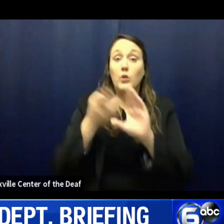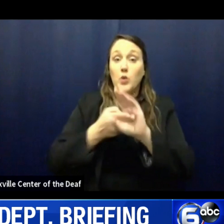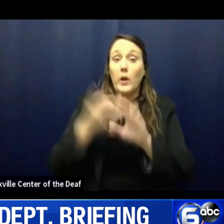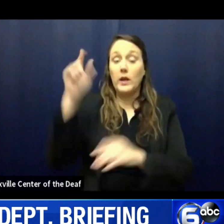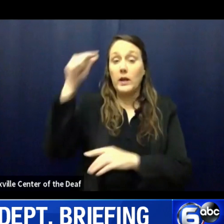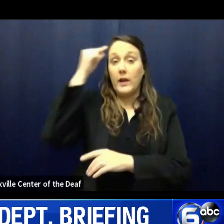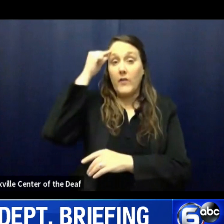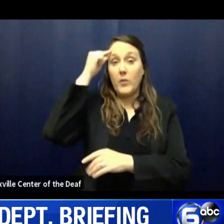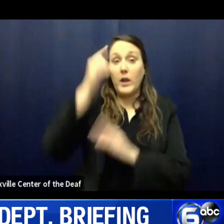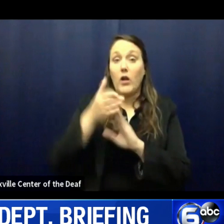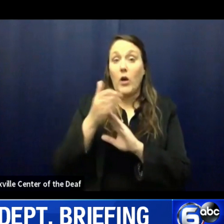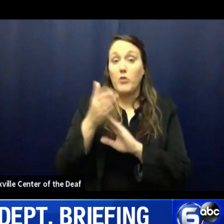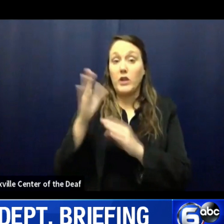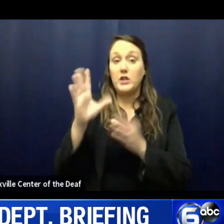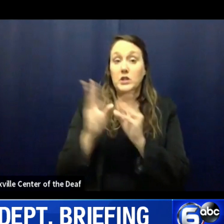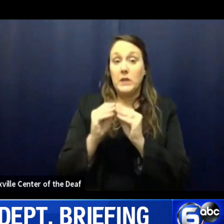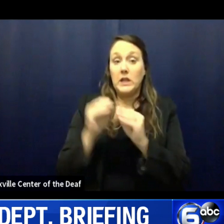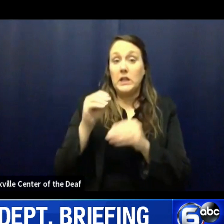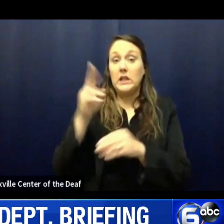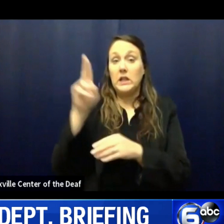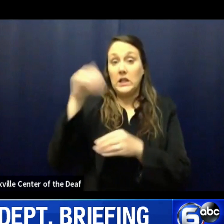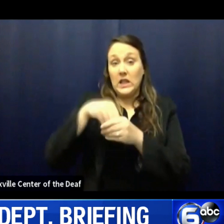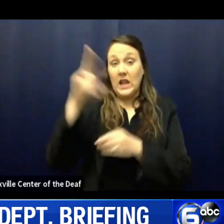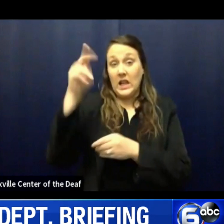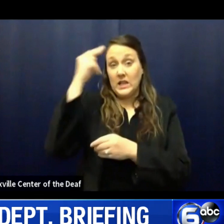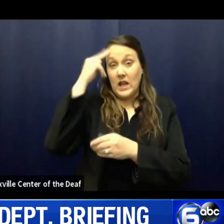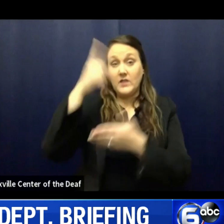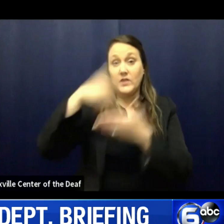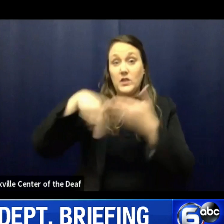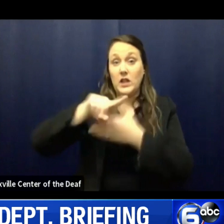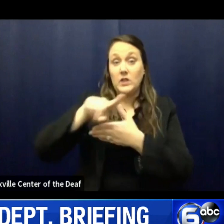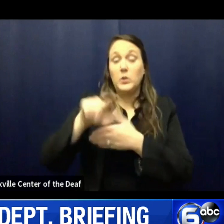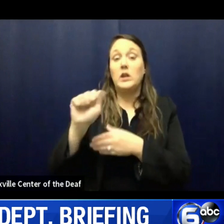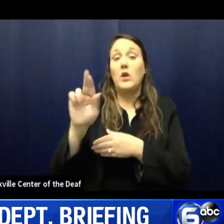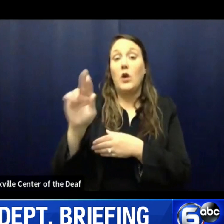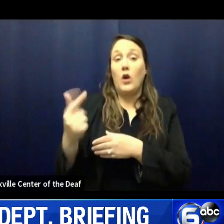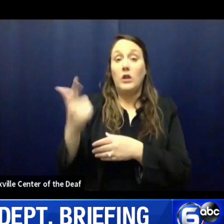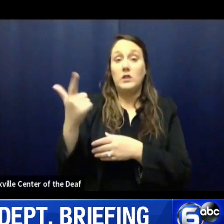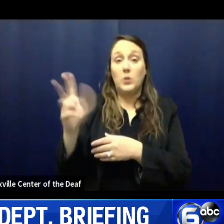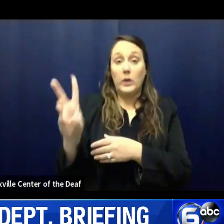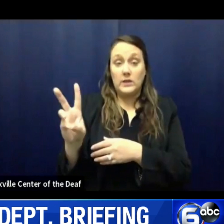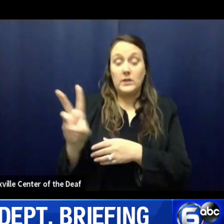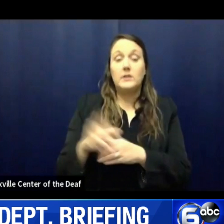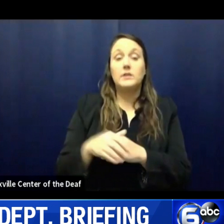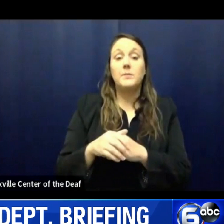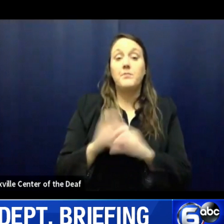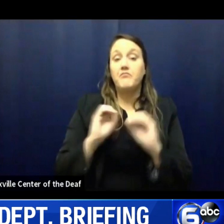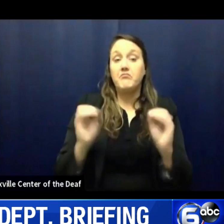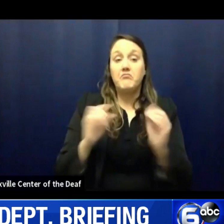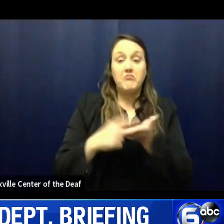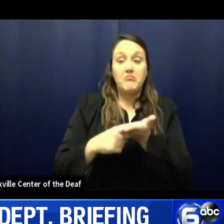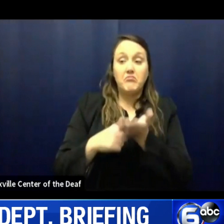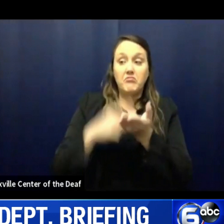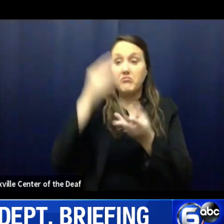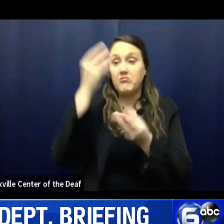BOARD OF HEALTH MEETINGS, CHAIRMAN OF THE BOARD AND I